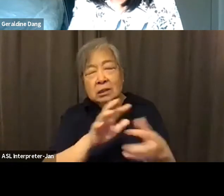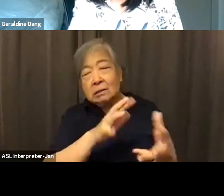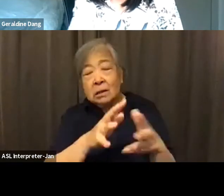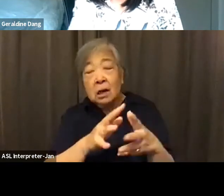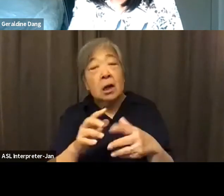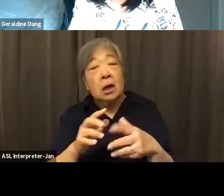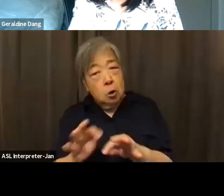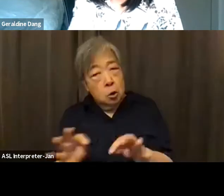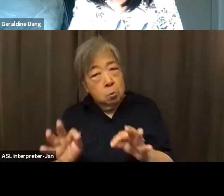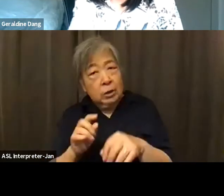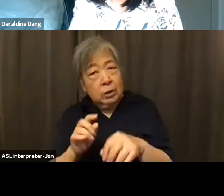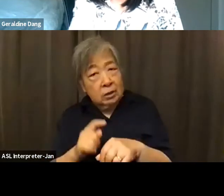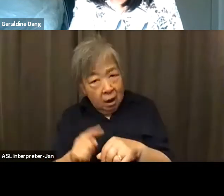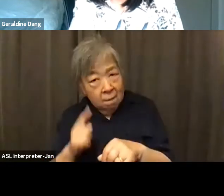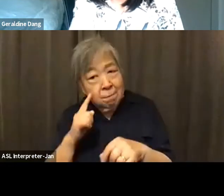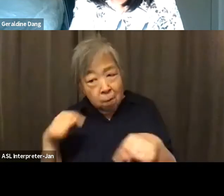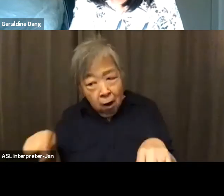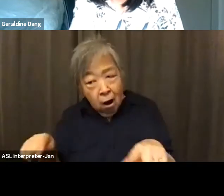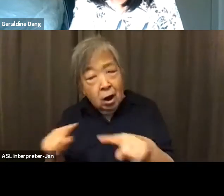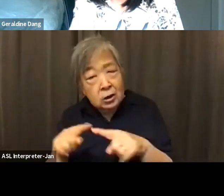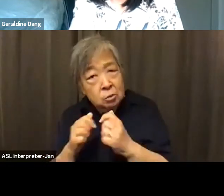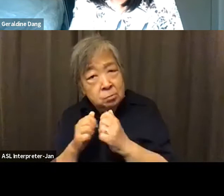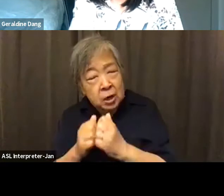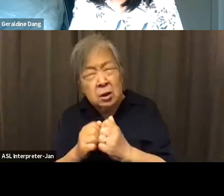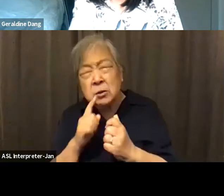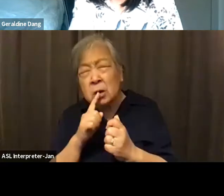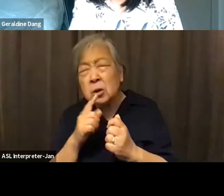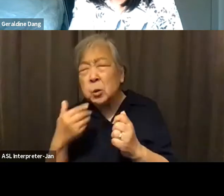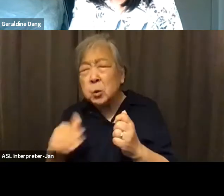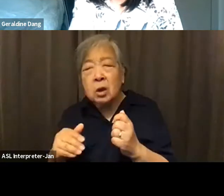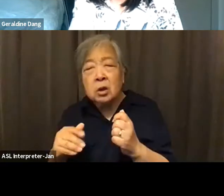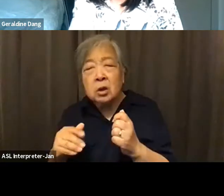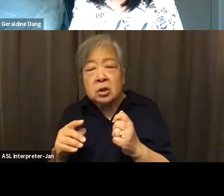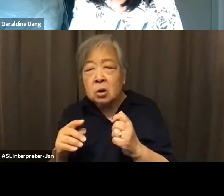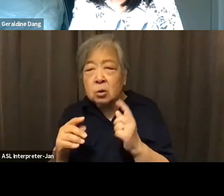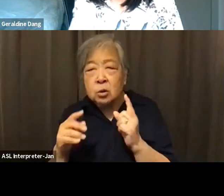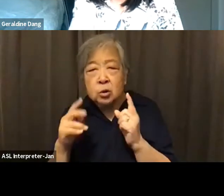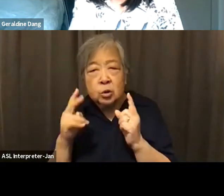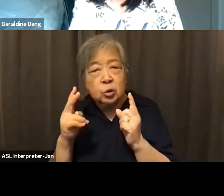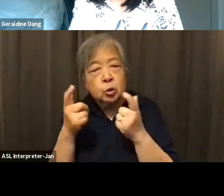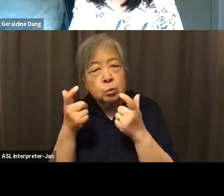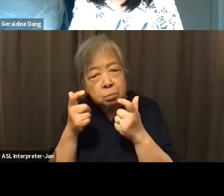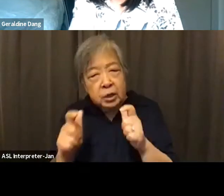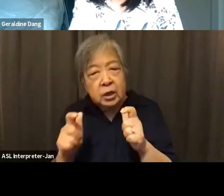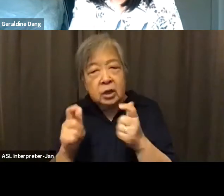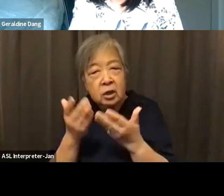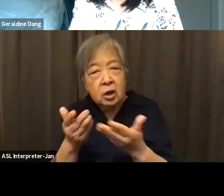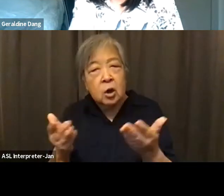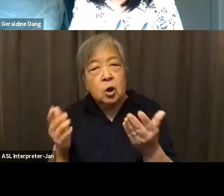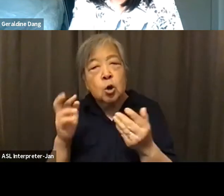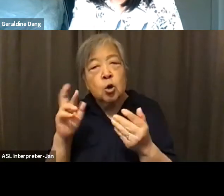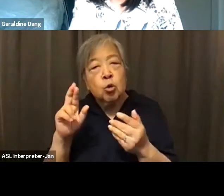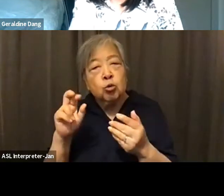And that was such a huge, so those were extremely two huge resources for me during my Fulbright. And beyond it sounds like.